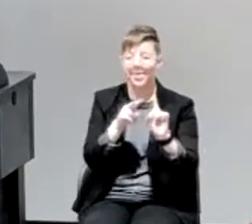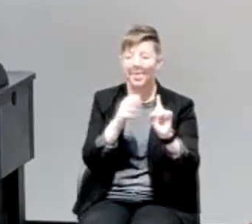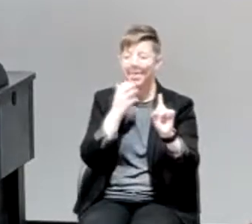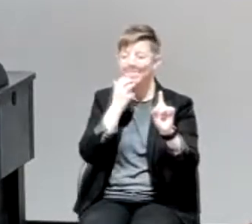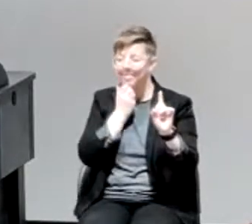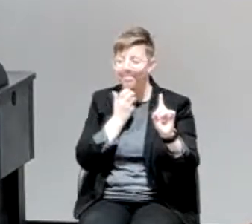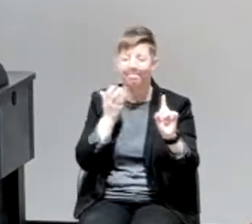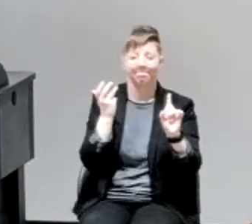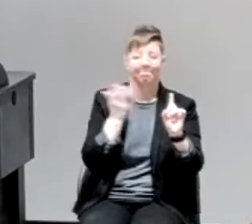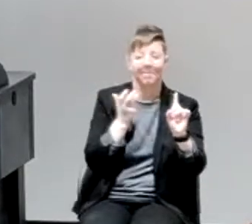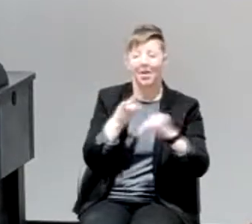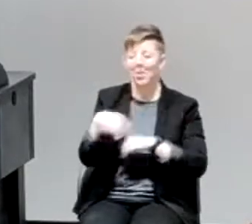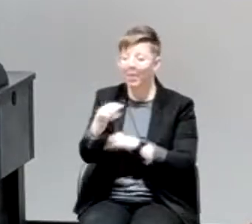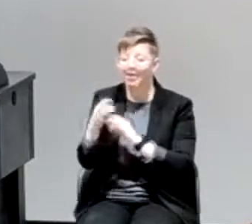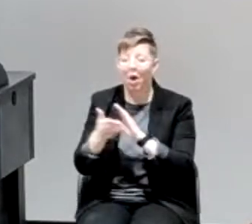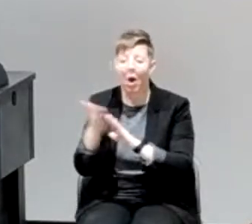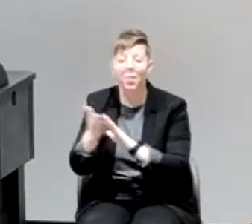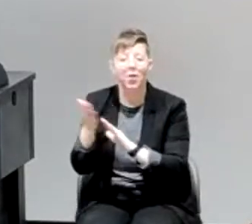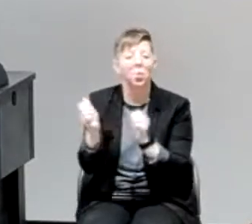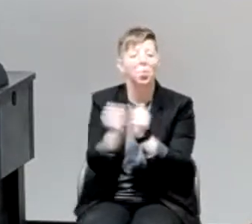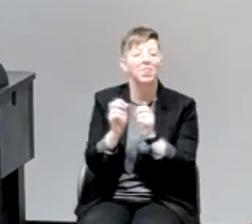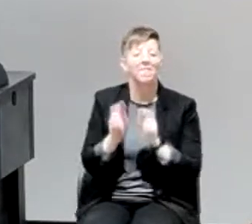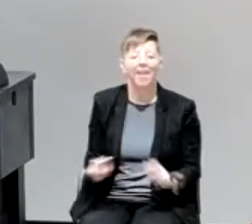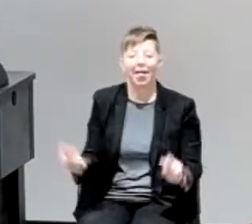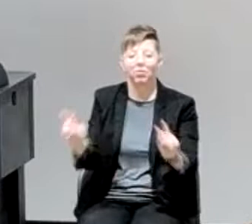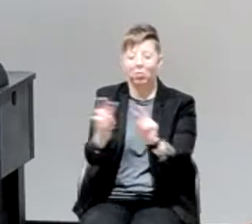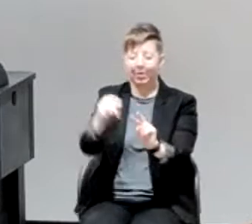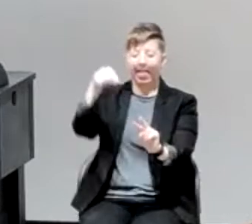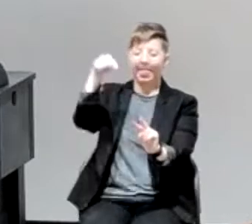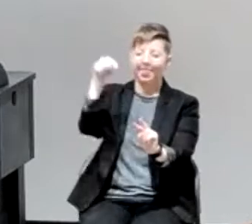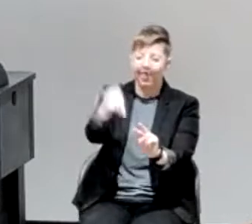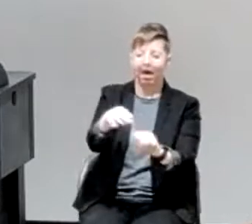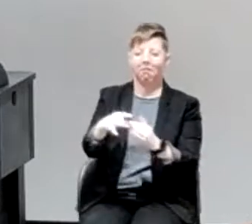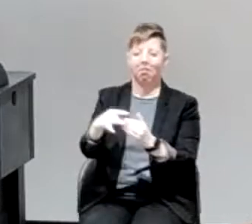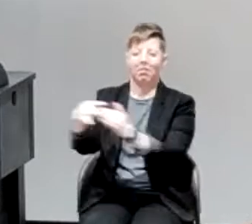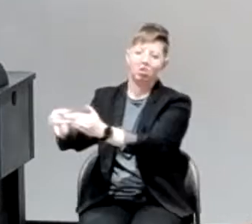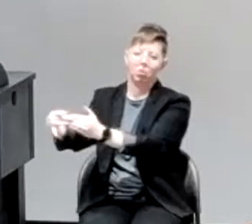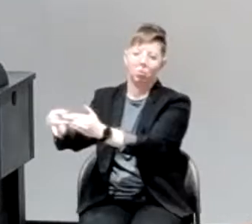I can feel your courage and I can feel your Spain that's all in the BSometer.